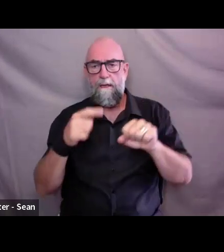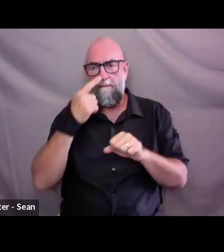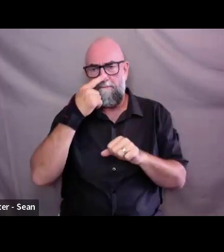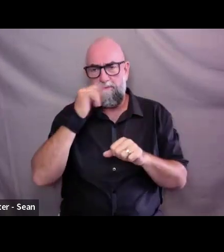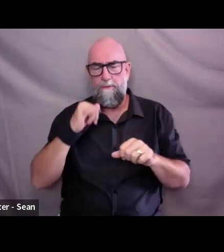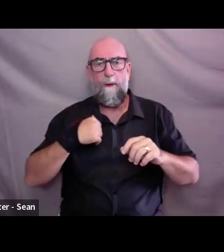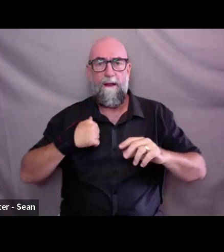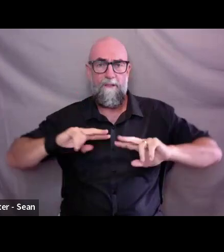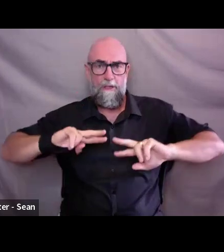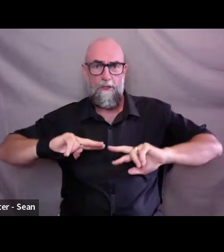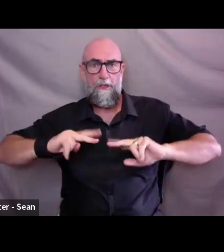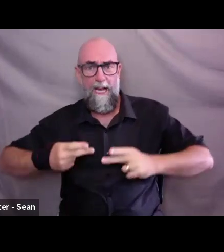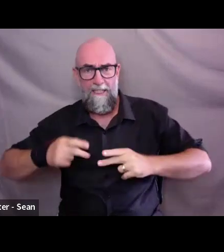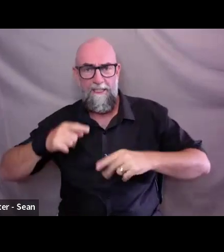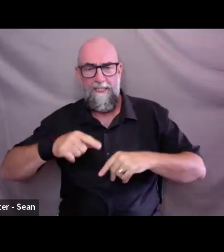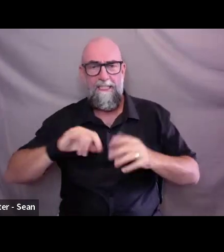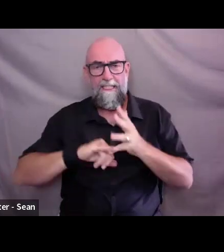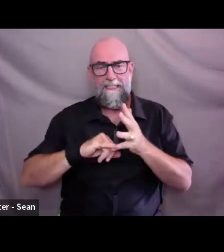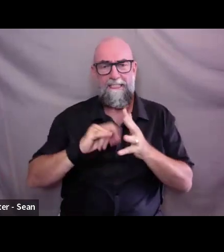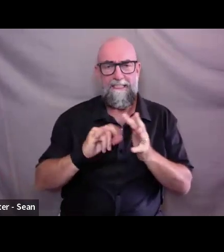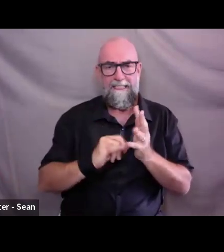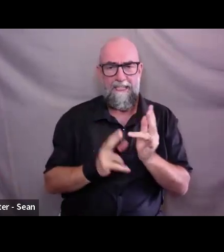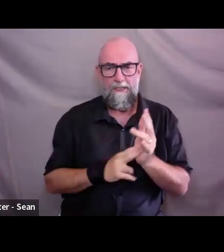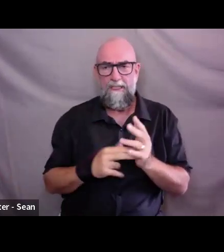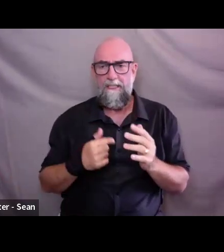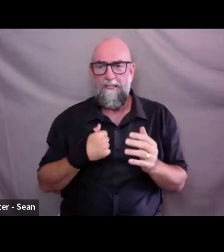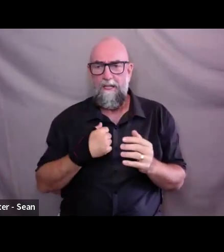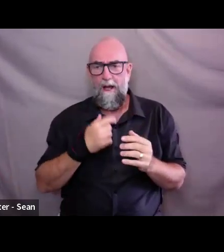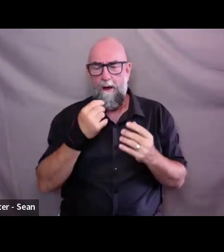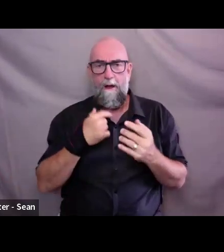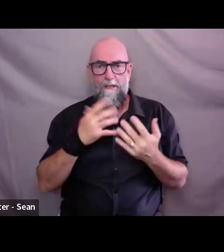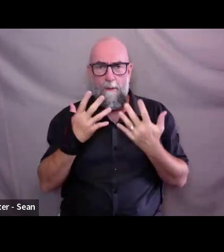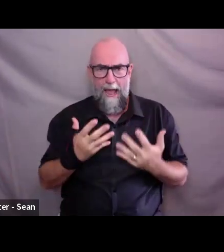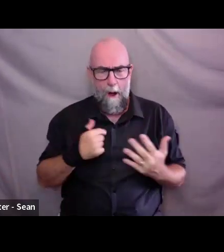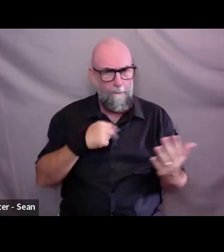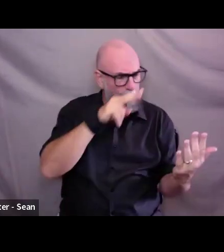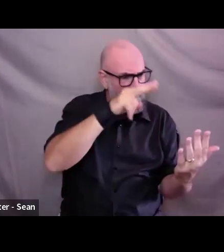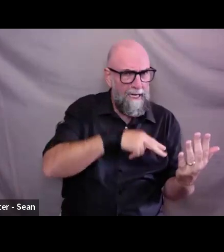kind of checking my nose is ongoing. -- I'm checking my nose is ongoing. I'd like to